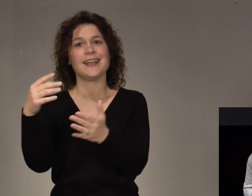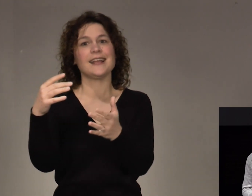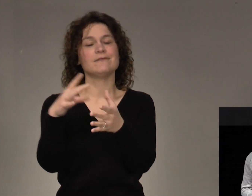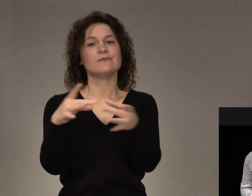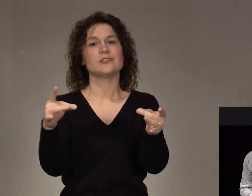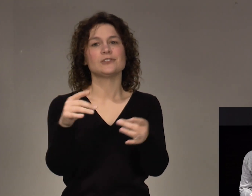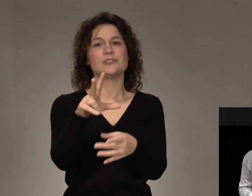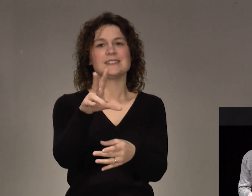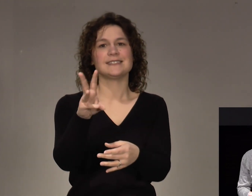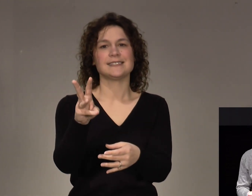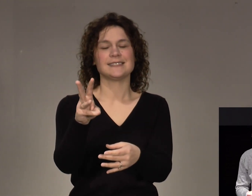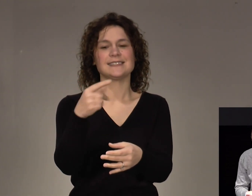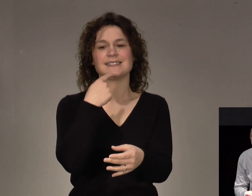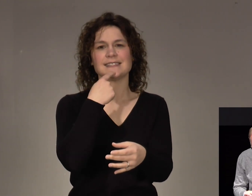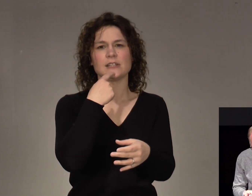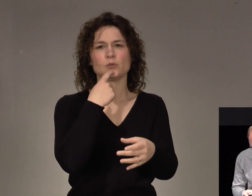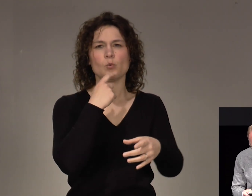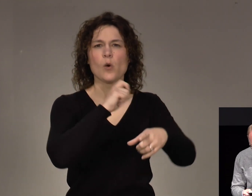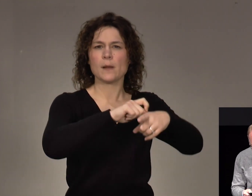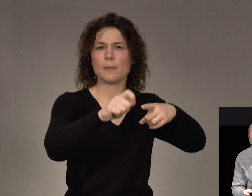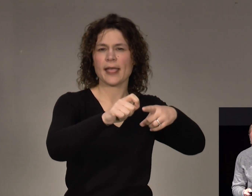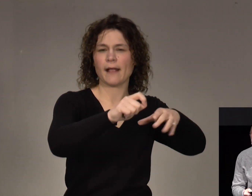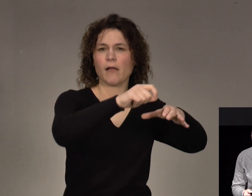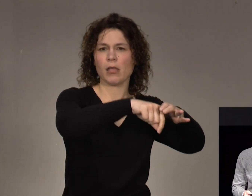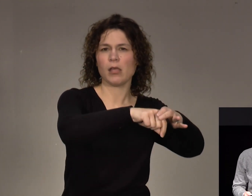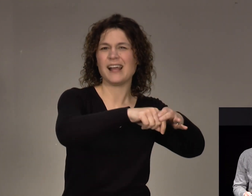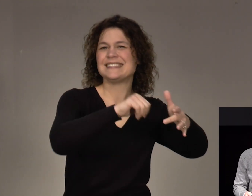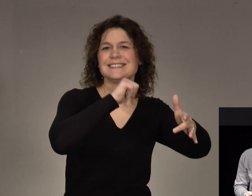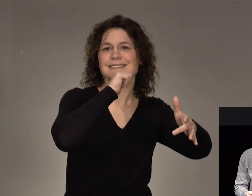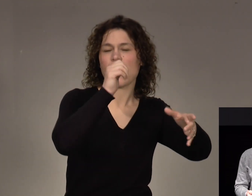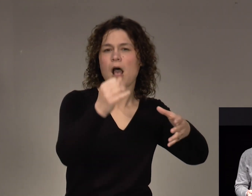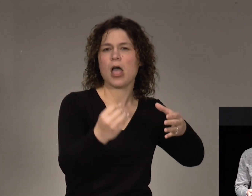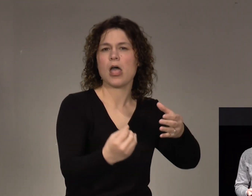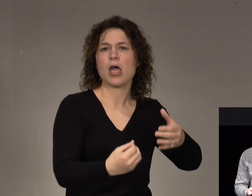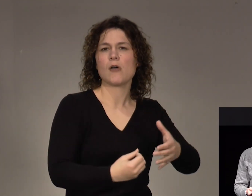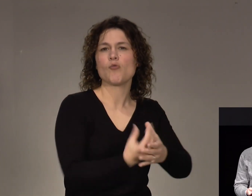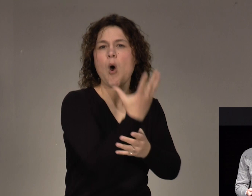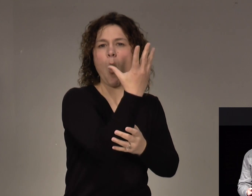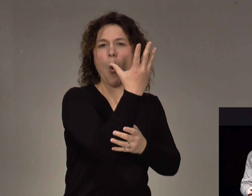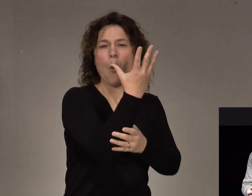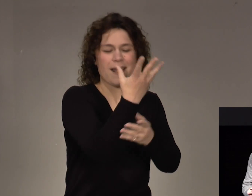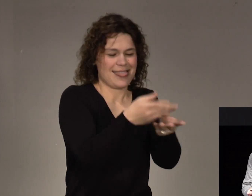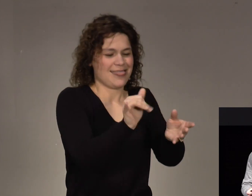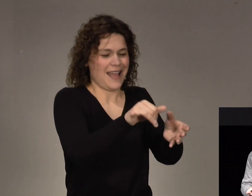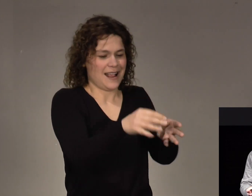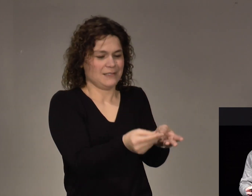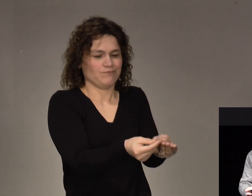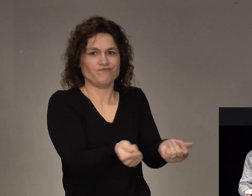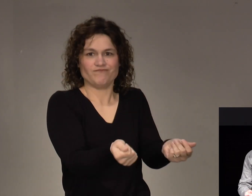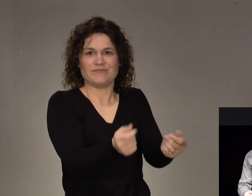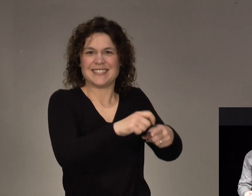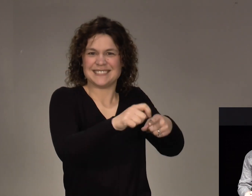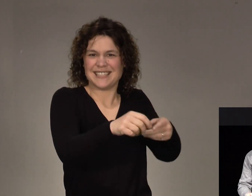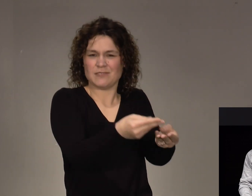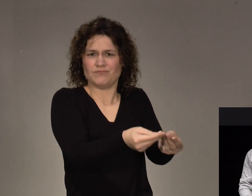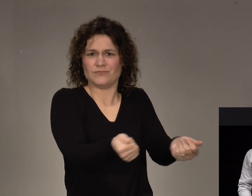sow does not come to life unless it dies. And what you sow is not the body that is